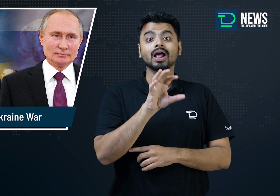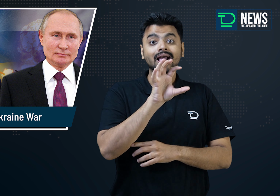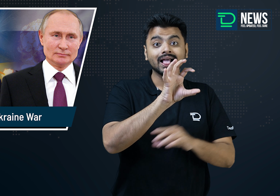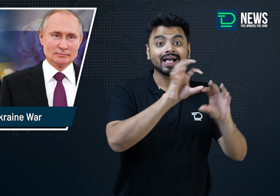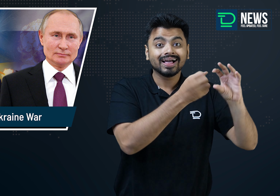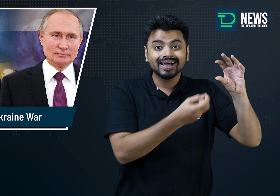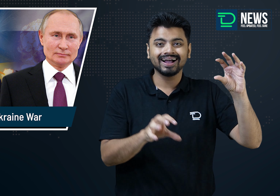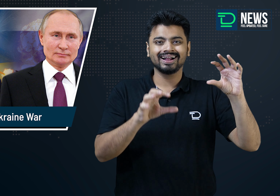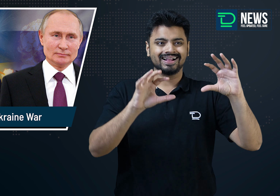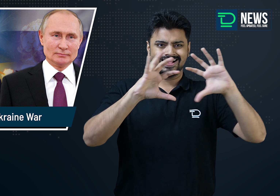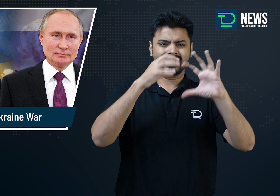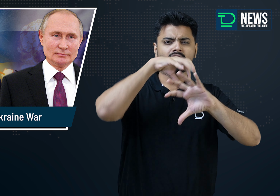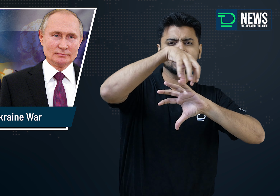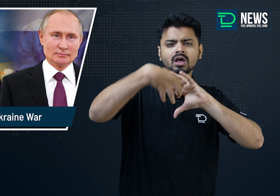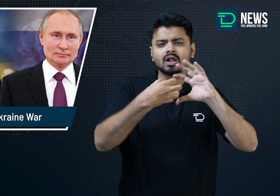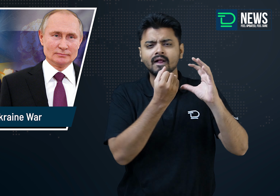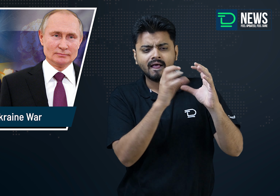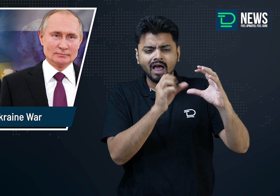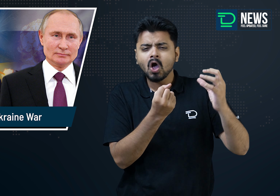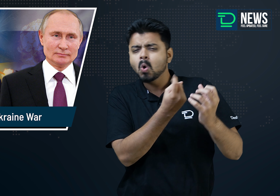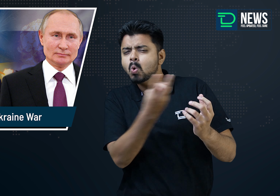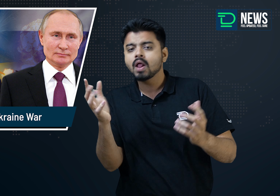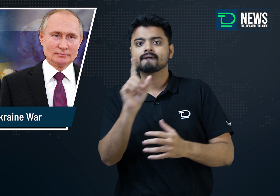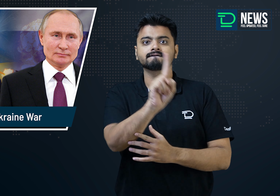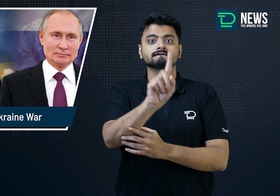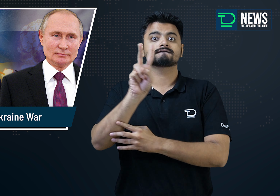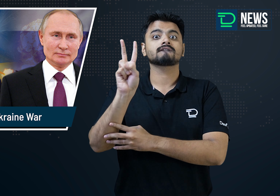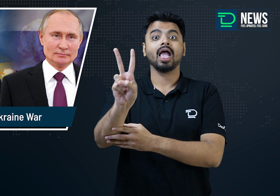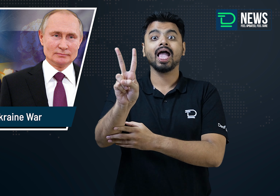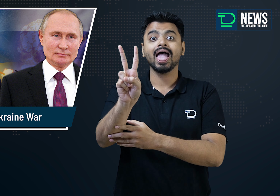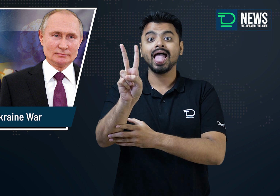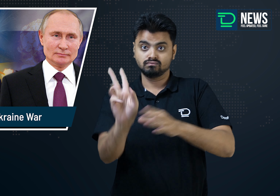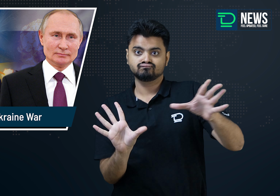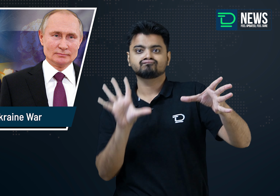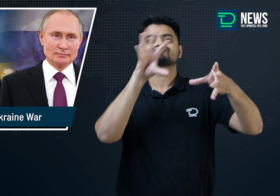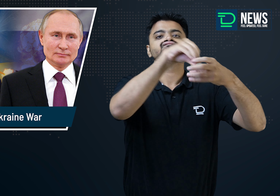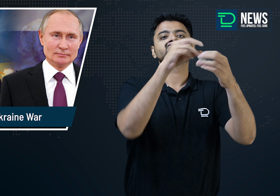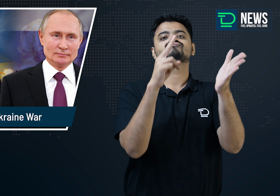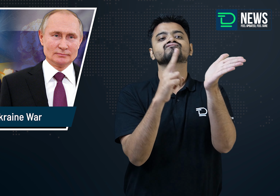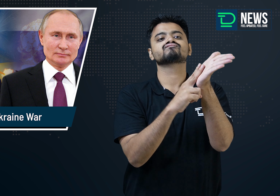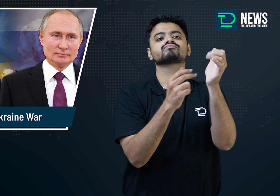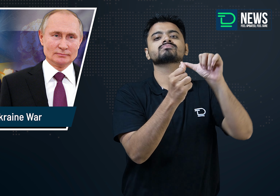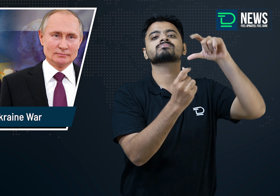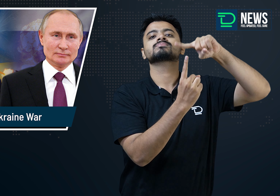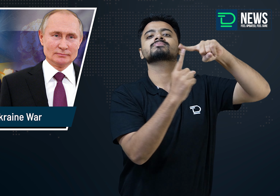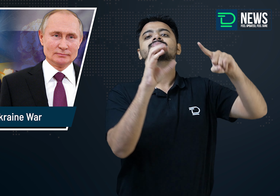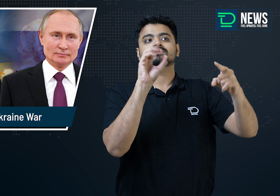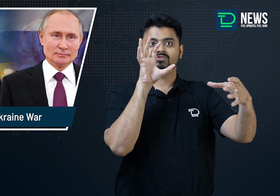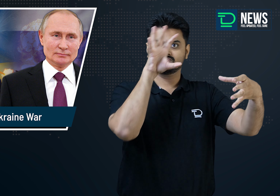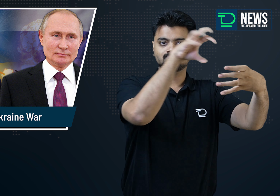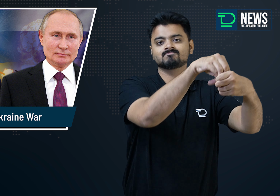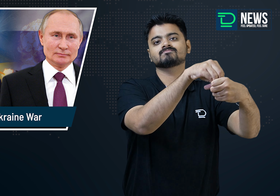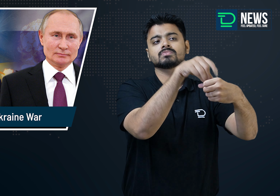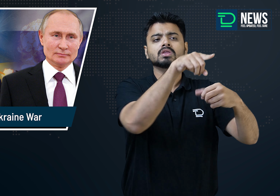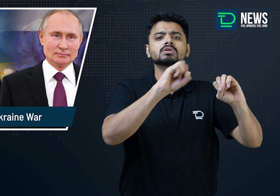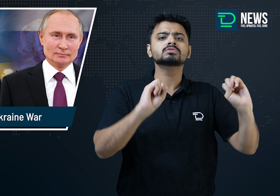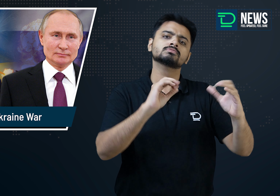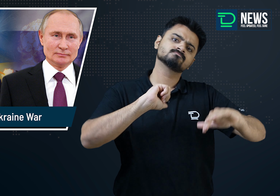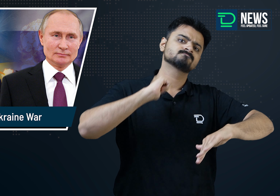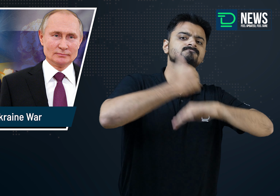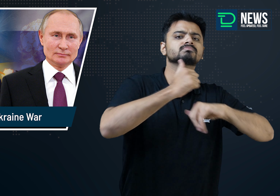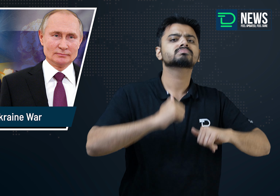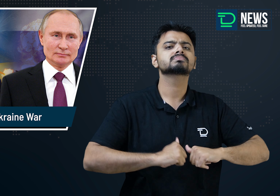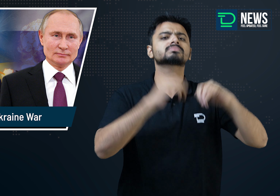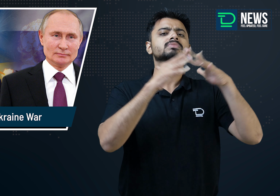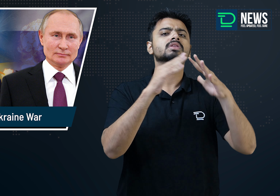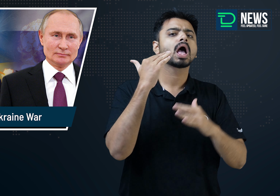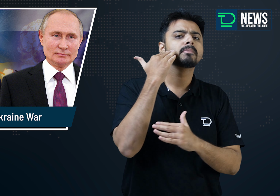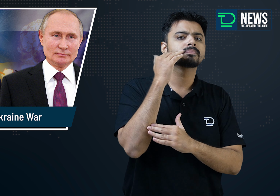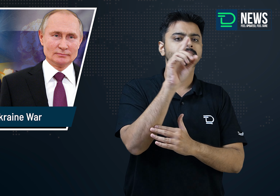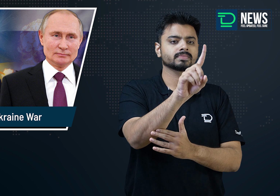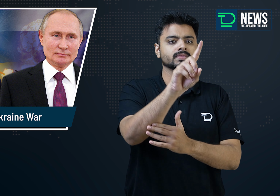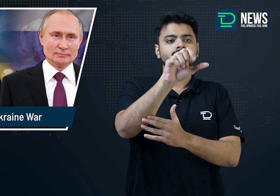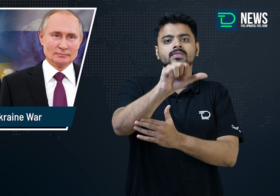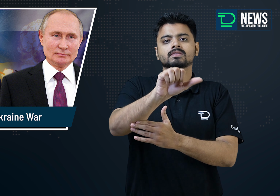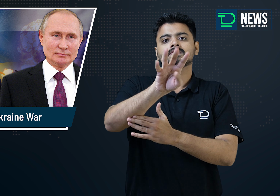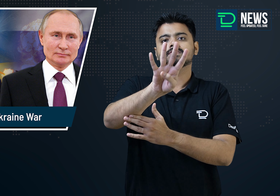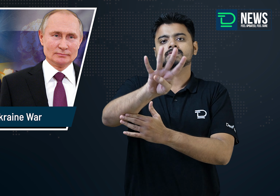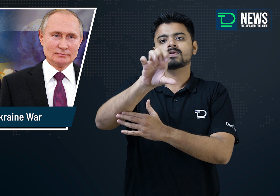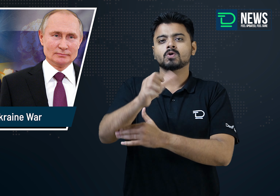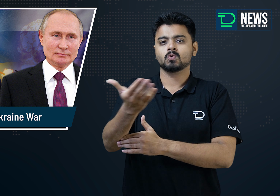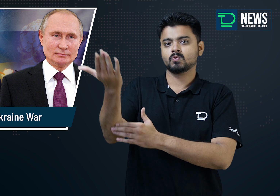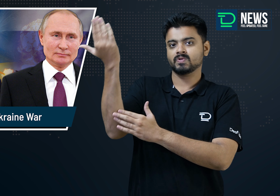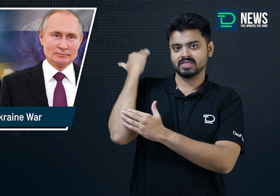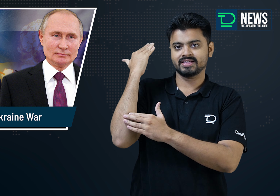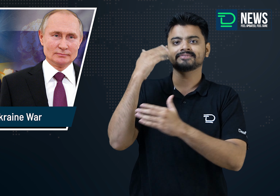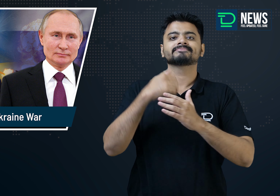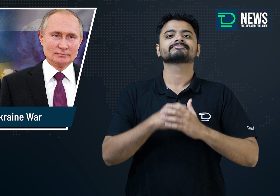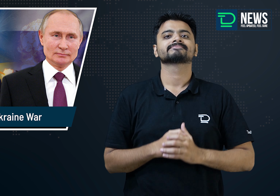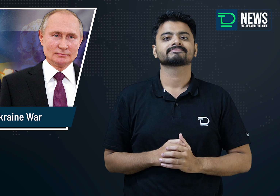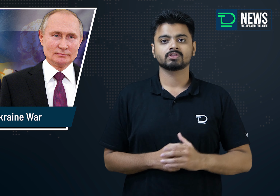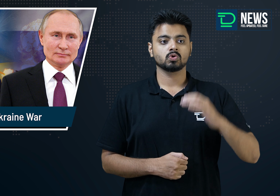Twelve countries founded NATO in 1949.